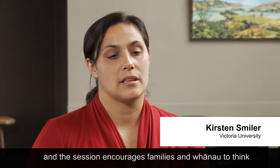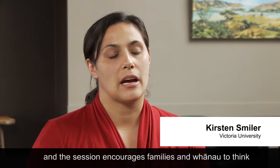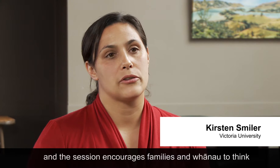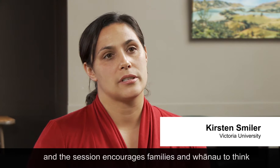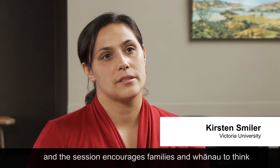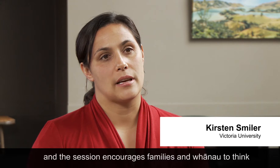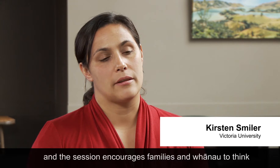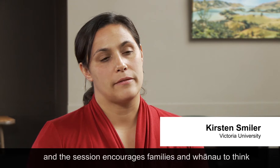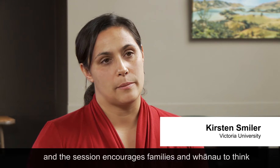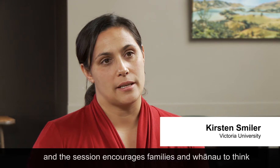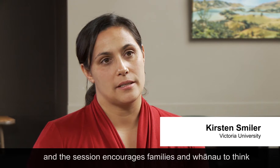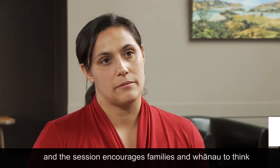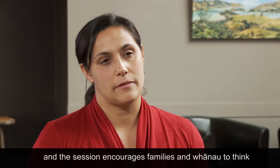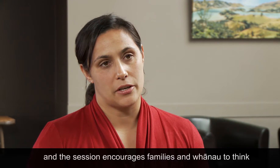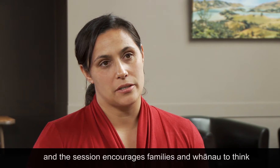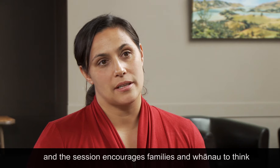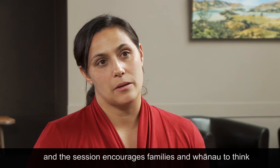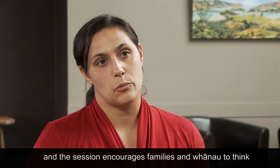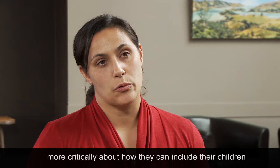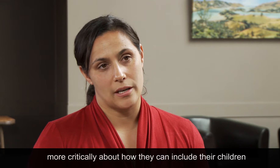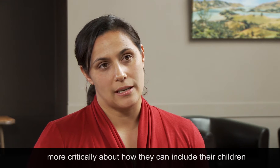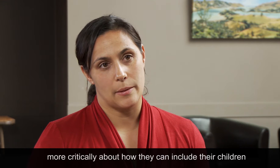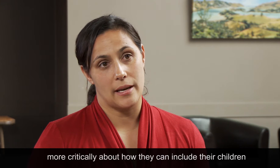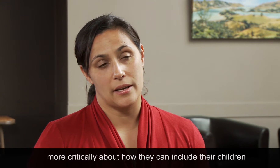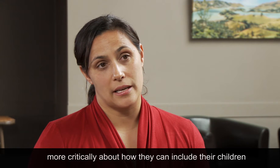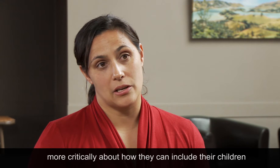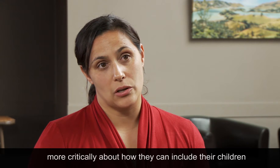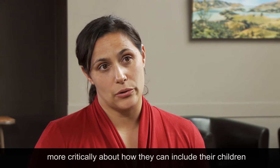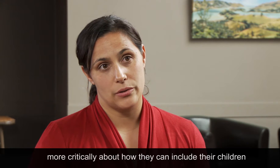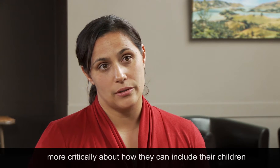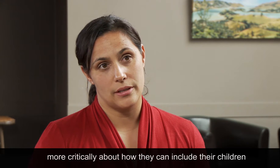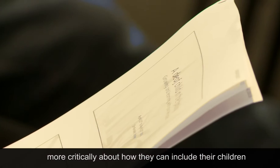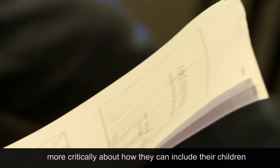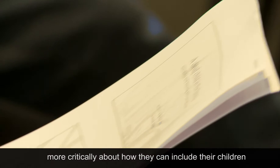encourages families and whānau to think more critically about how they can include their